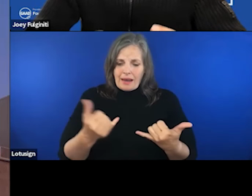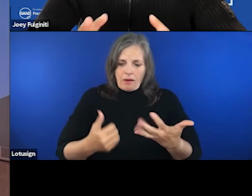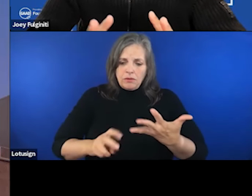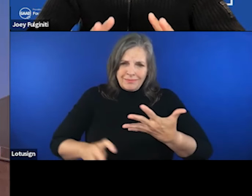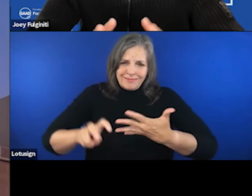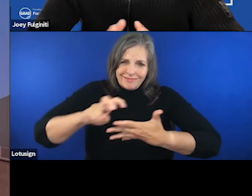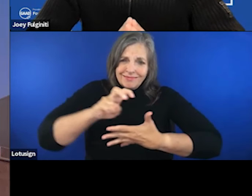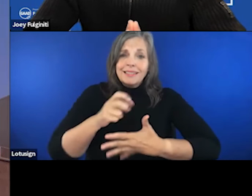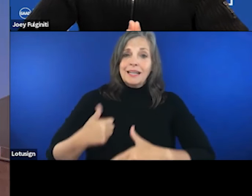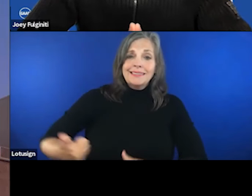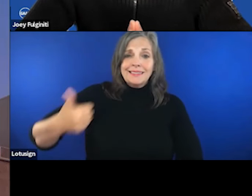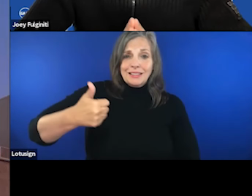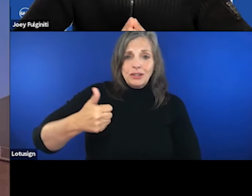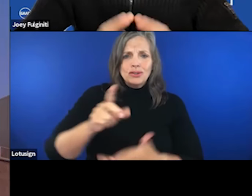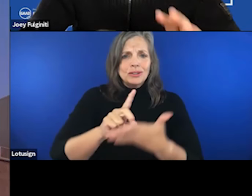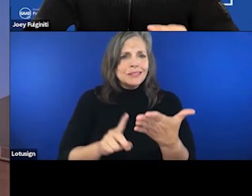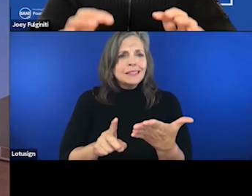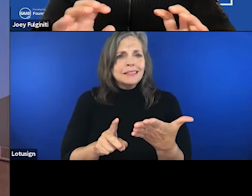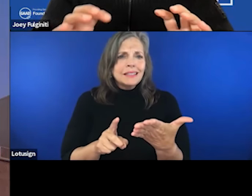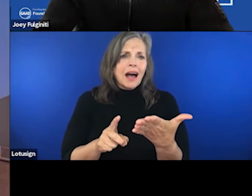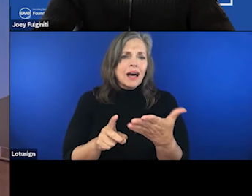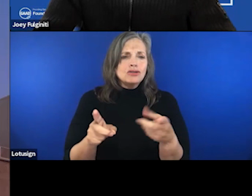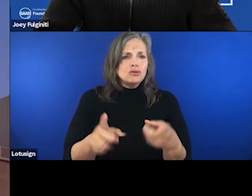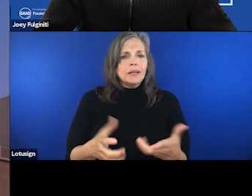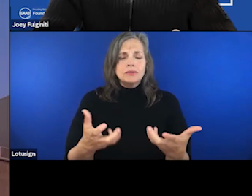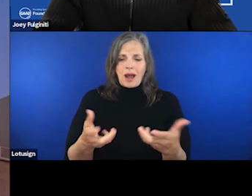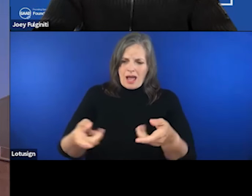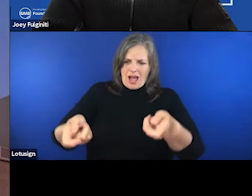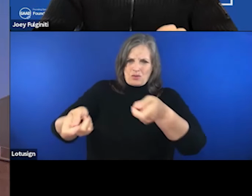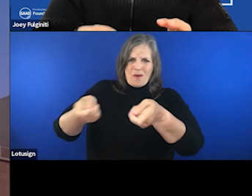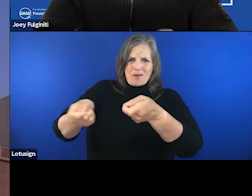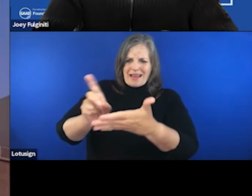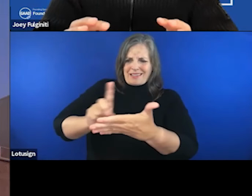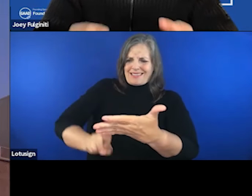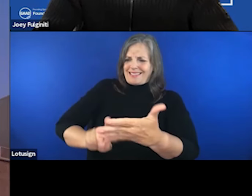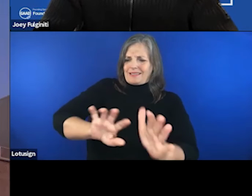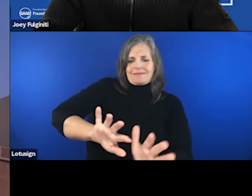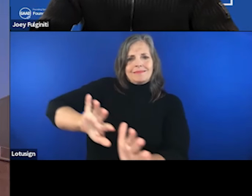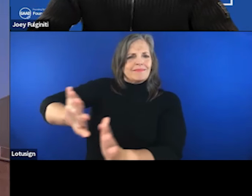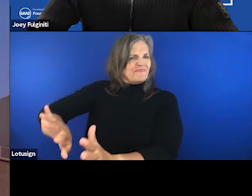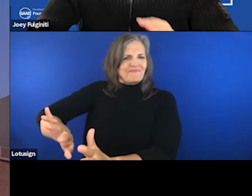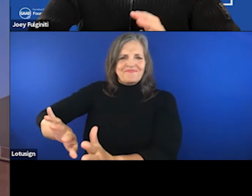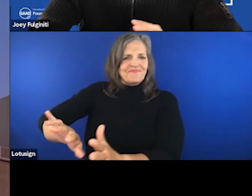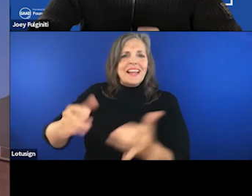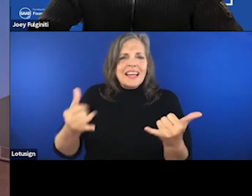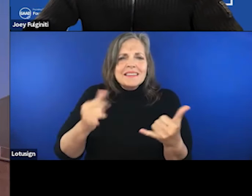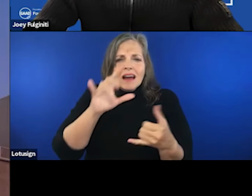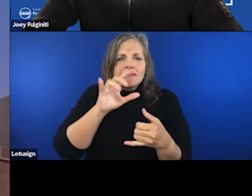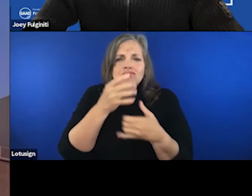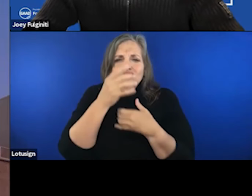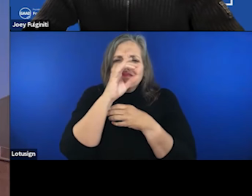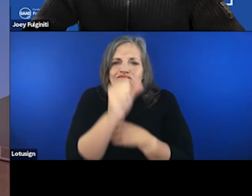necessarily want to manage the design anymore what I'm into now is creating cultures of collaboration